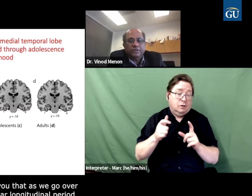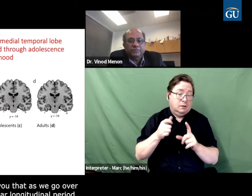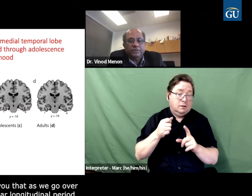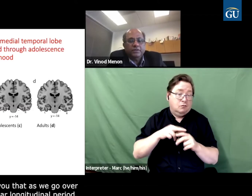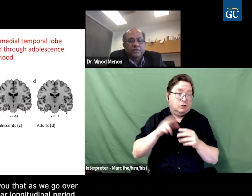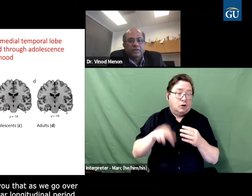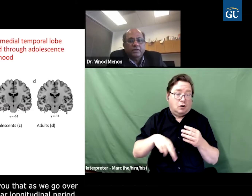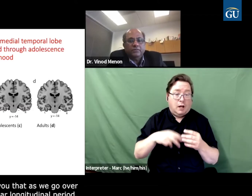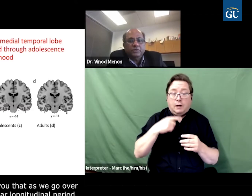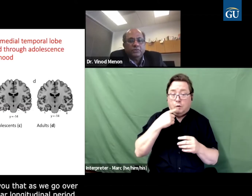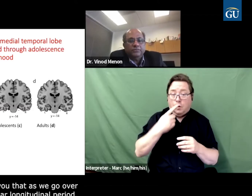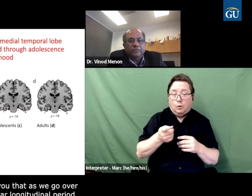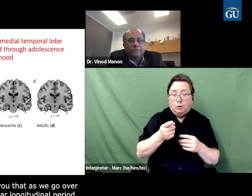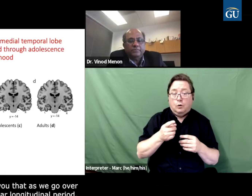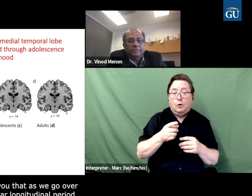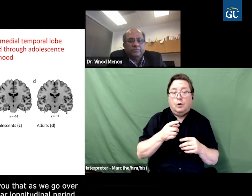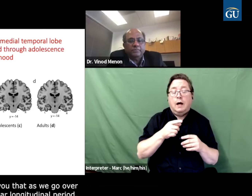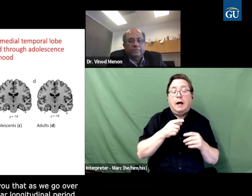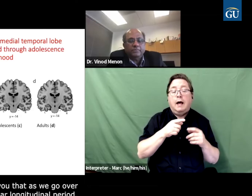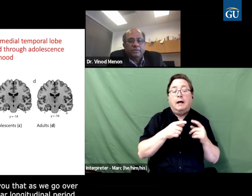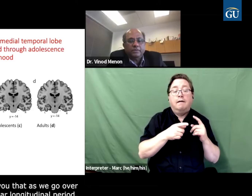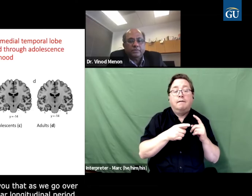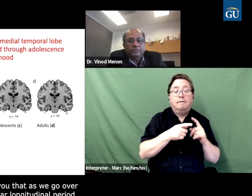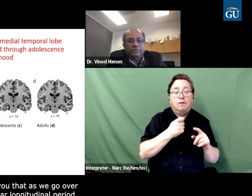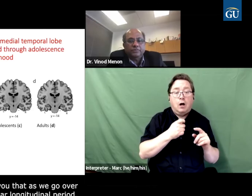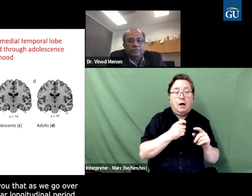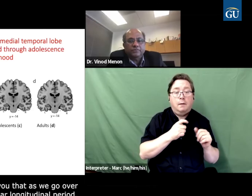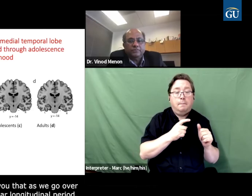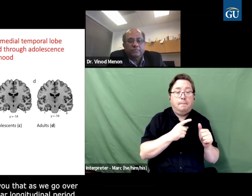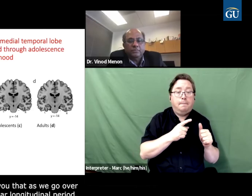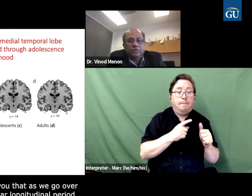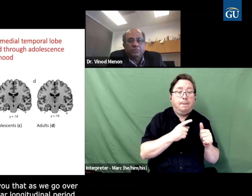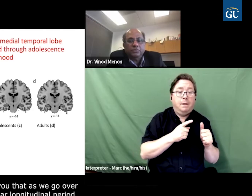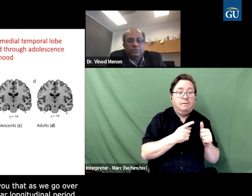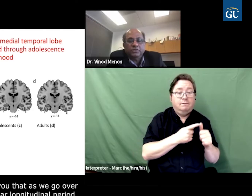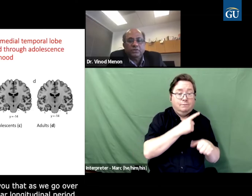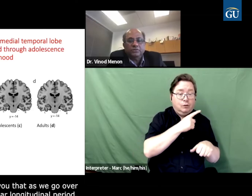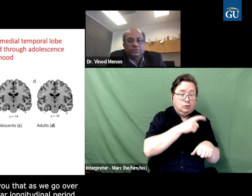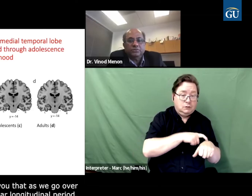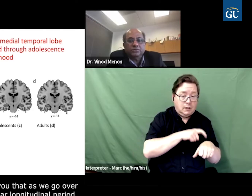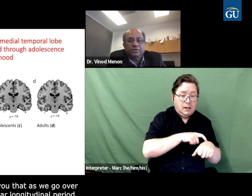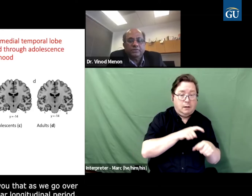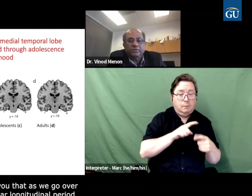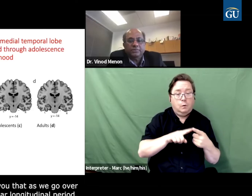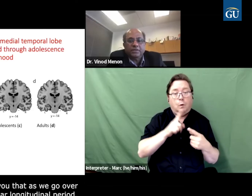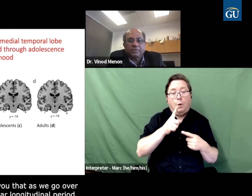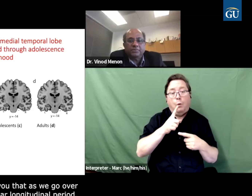so i told you that we as we go from